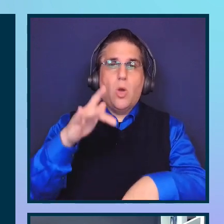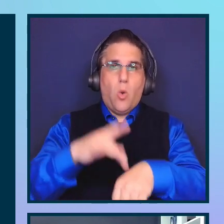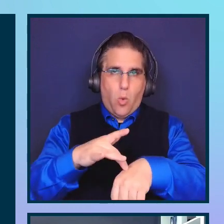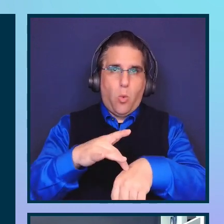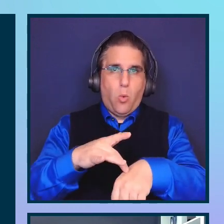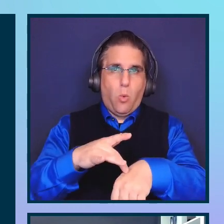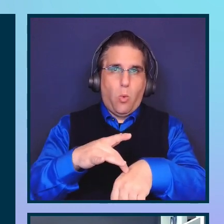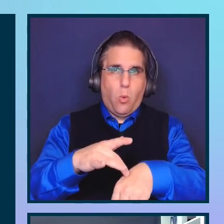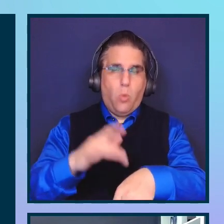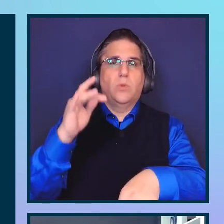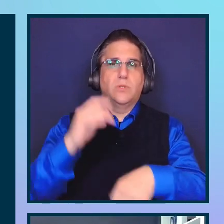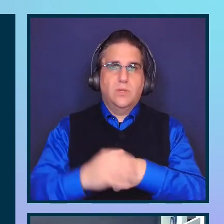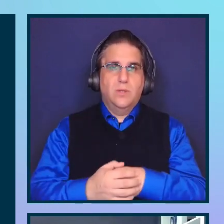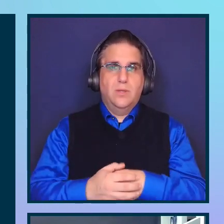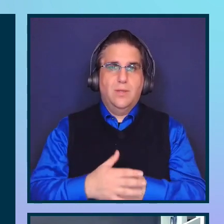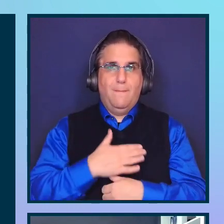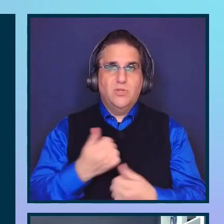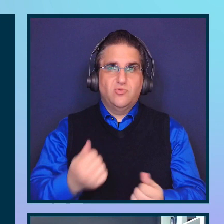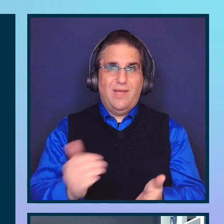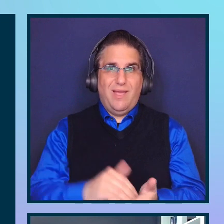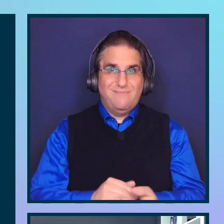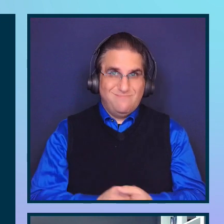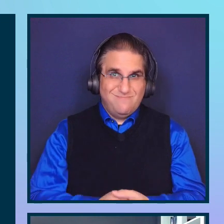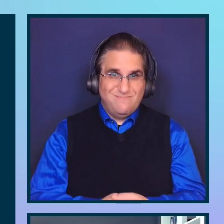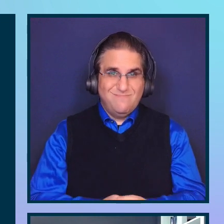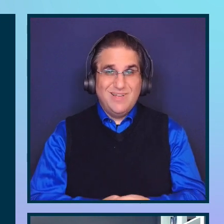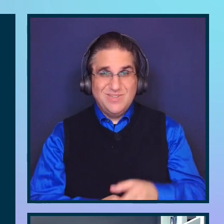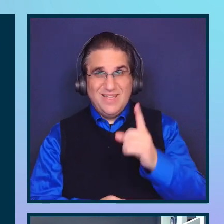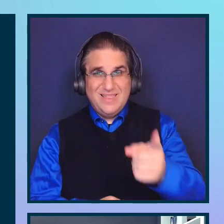So there was a model that appeared in a big retailer